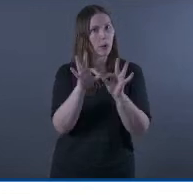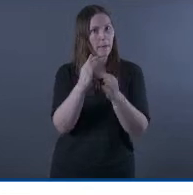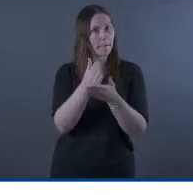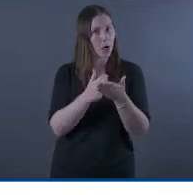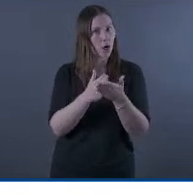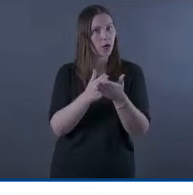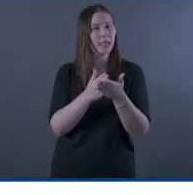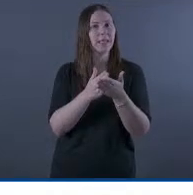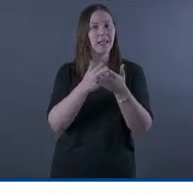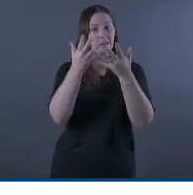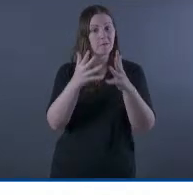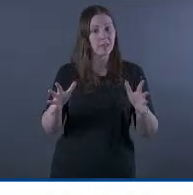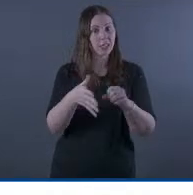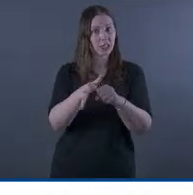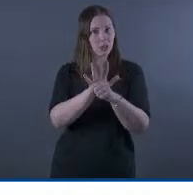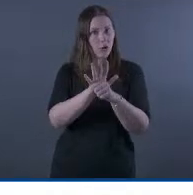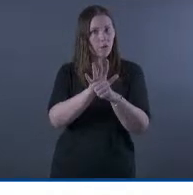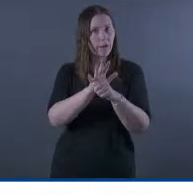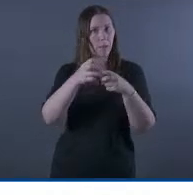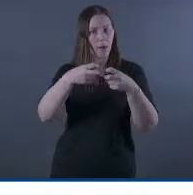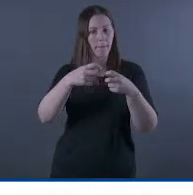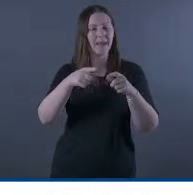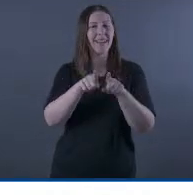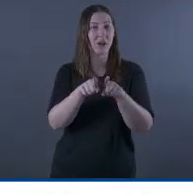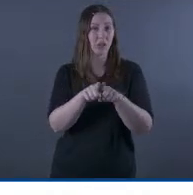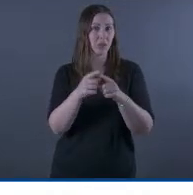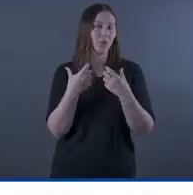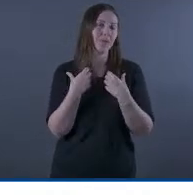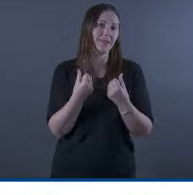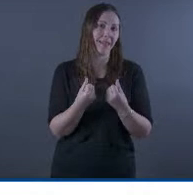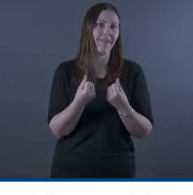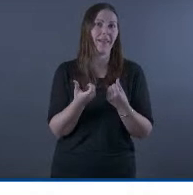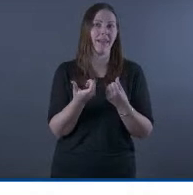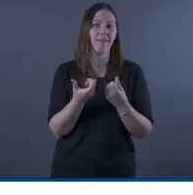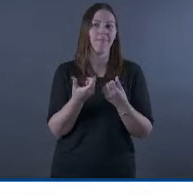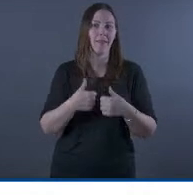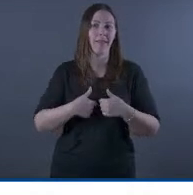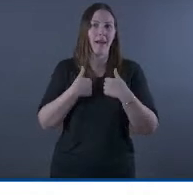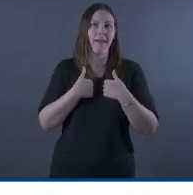So we've had really great cooperation. We've had our MA's and nurses that we've also